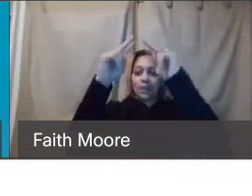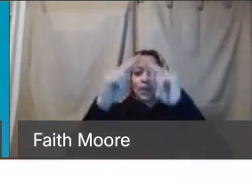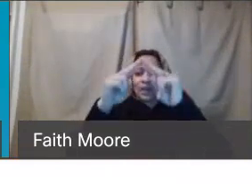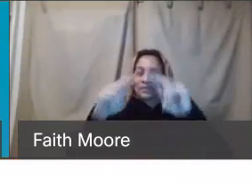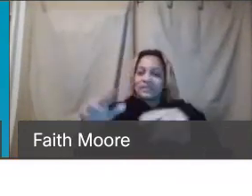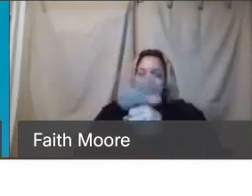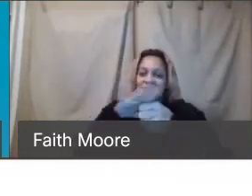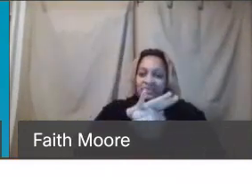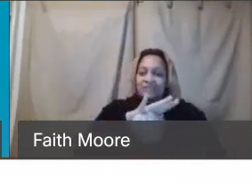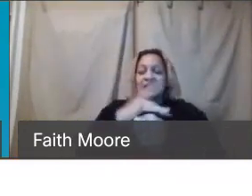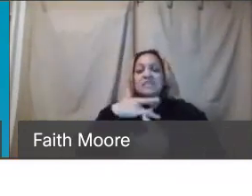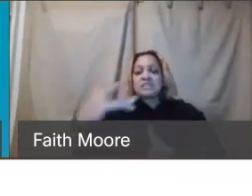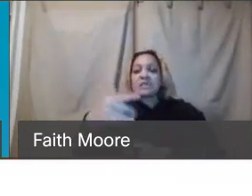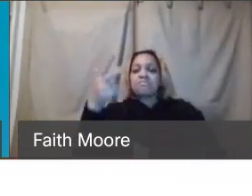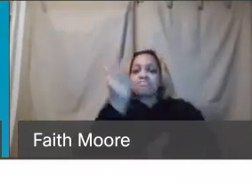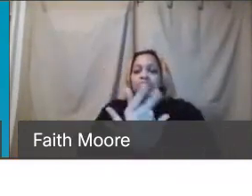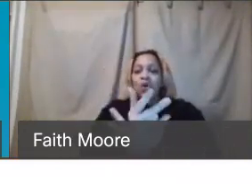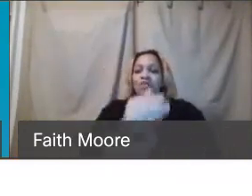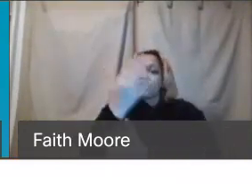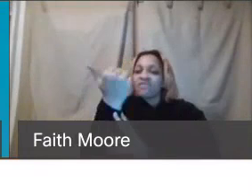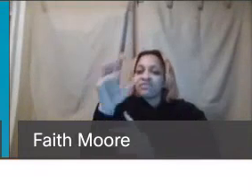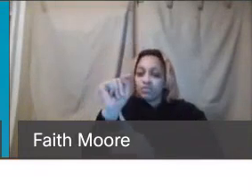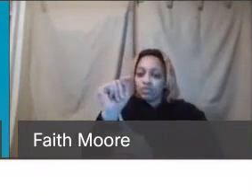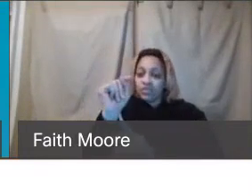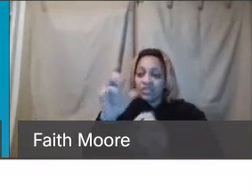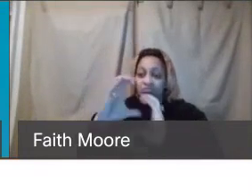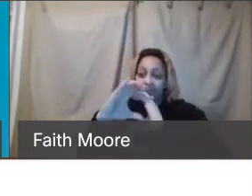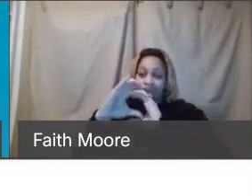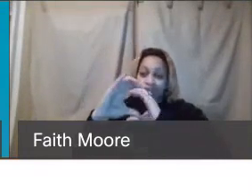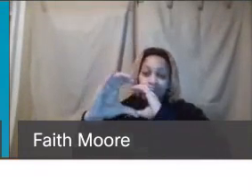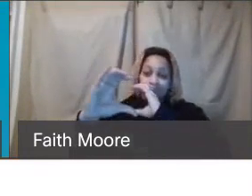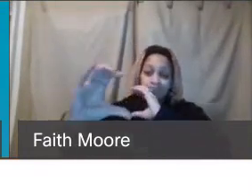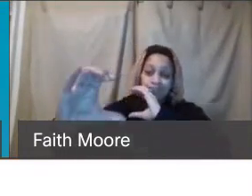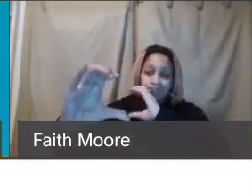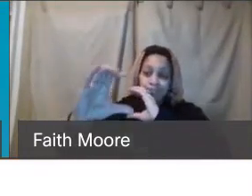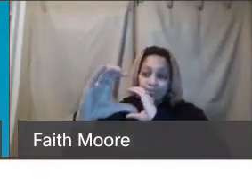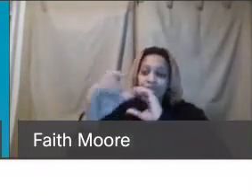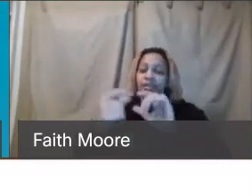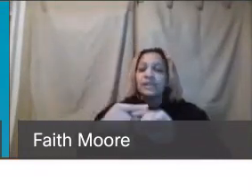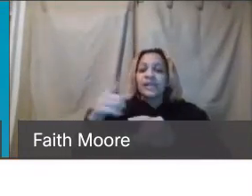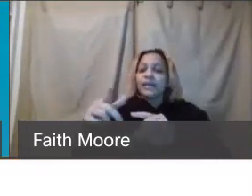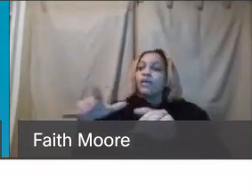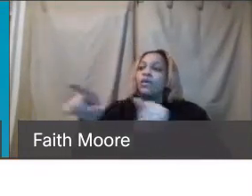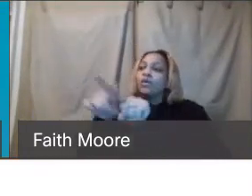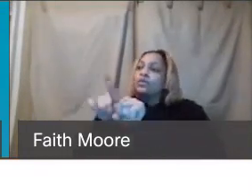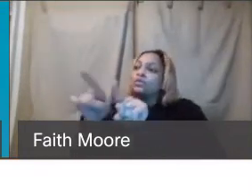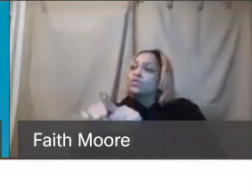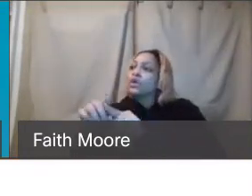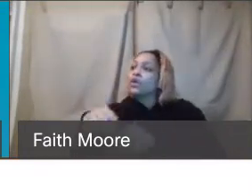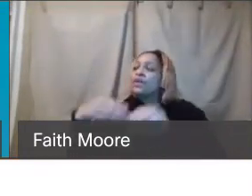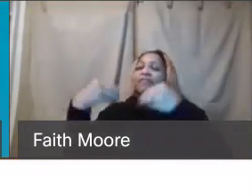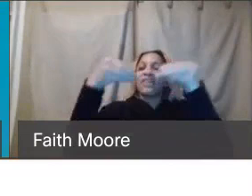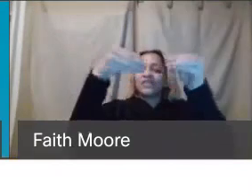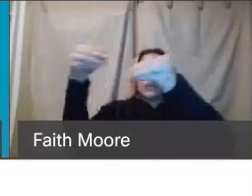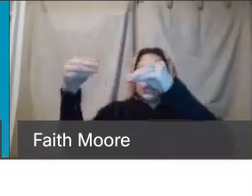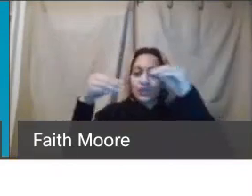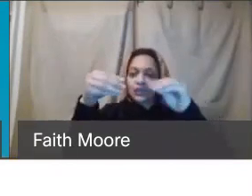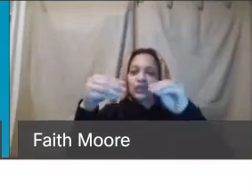Parking the motor coach on teen street walking, both the street vendors, which are very popular and it's nice to let the darn local vendors. It's some money.